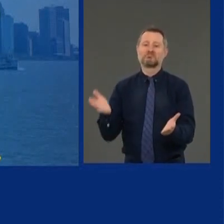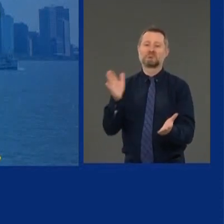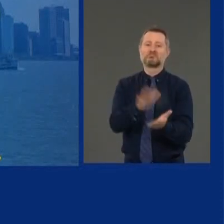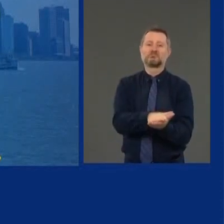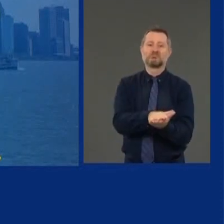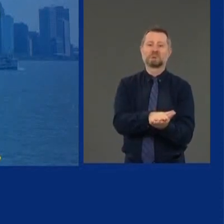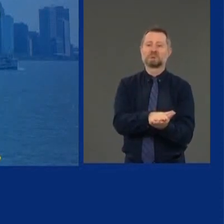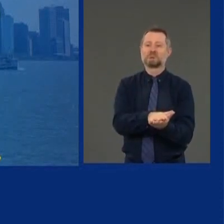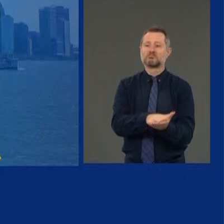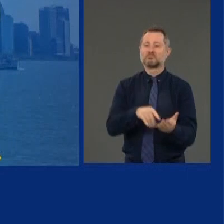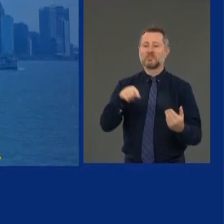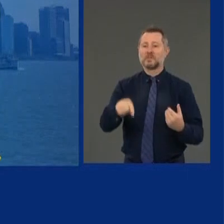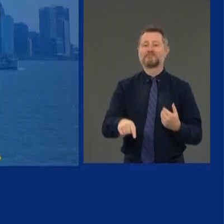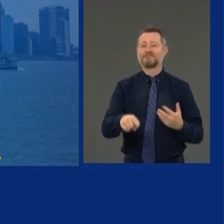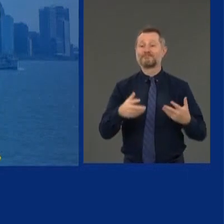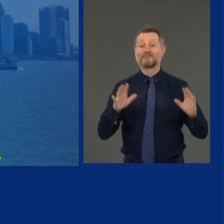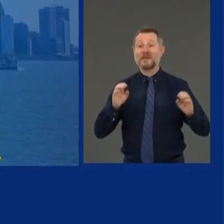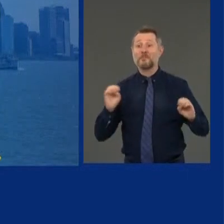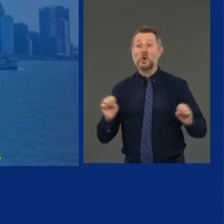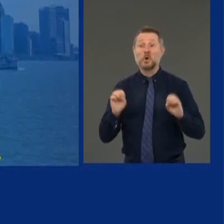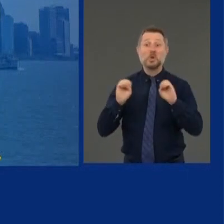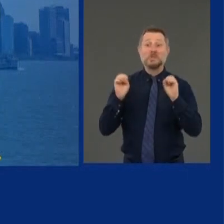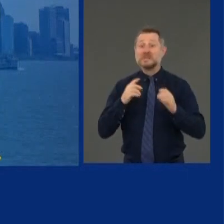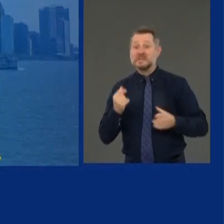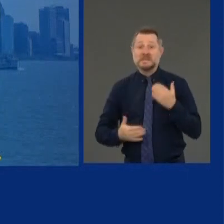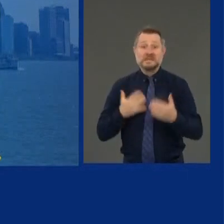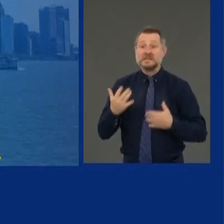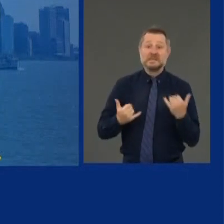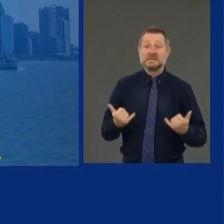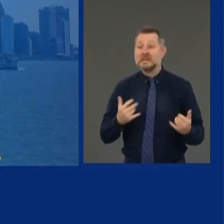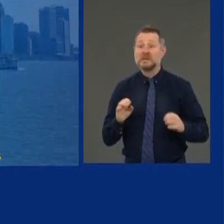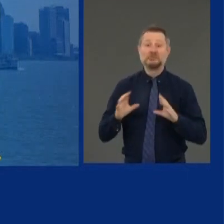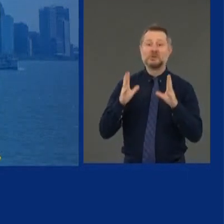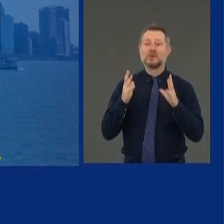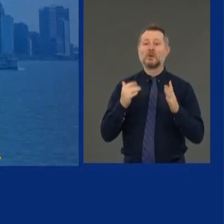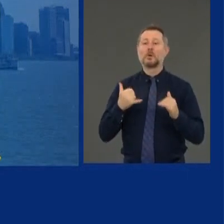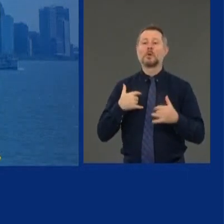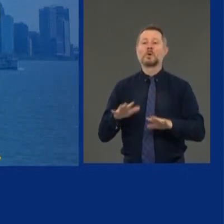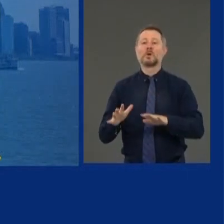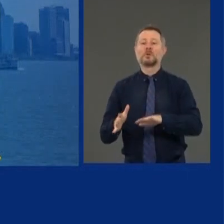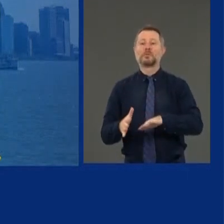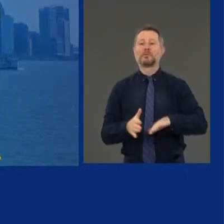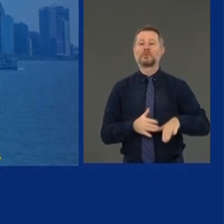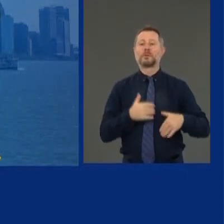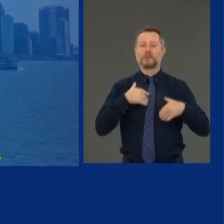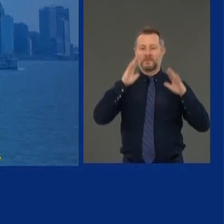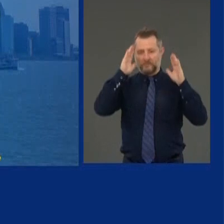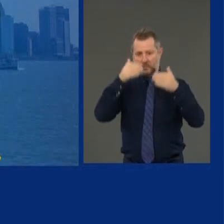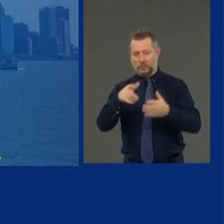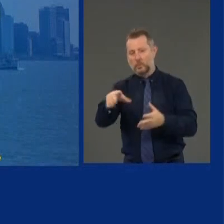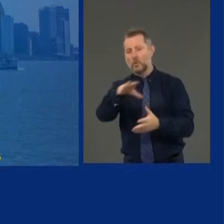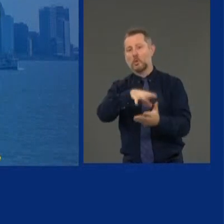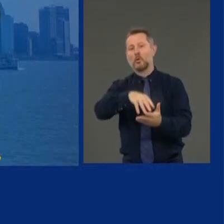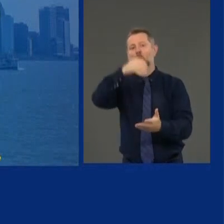NECESSARY. BUT WE'RE GOING TO TURN THE PAGE